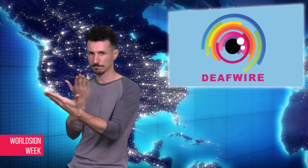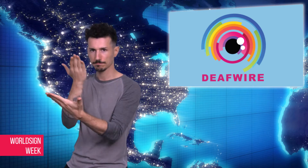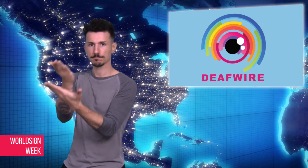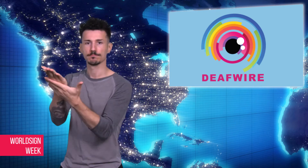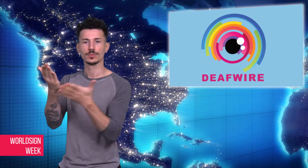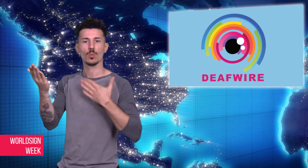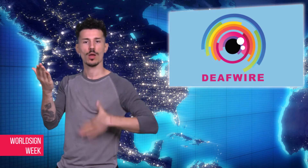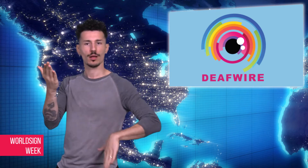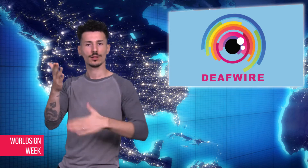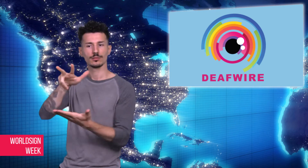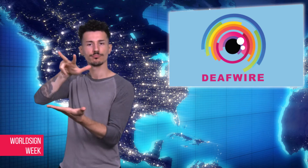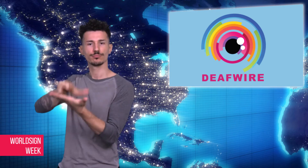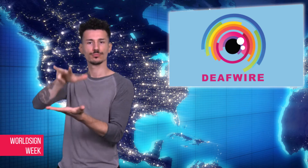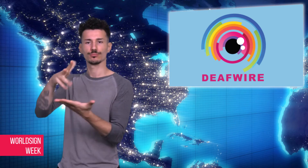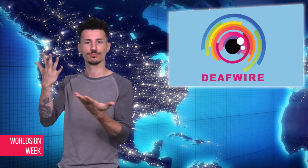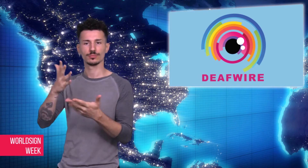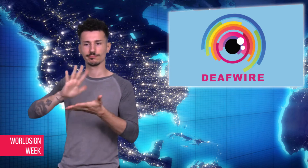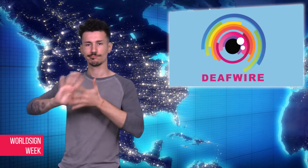Filipino Sign Language, reminded Uson